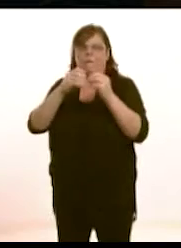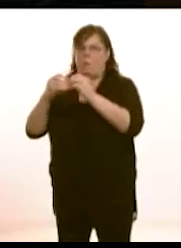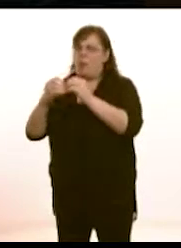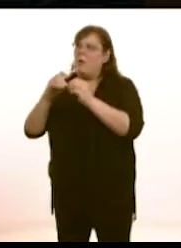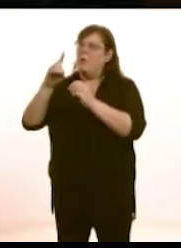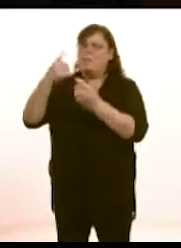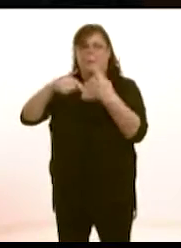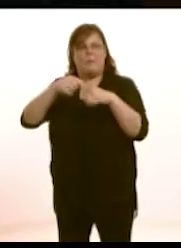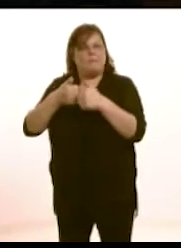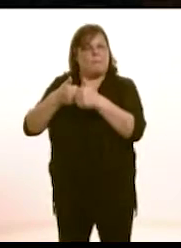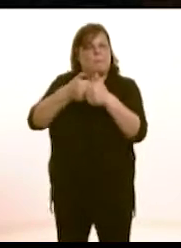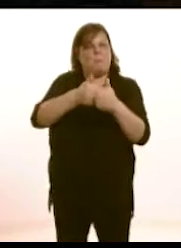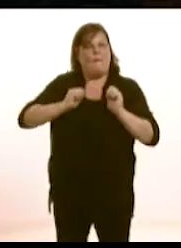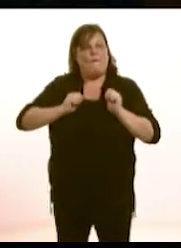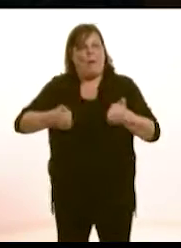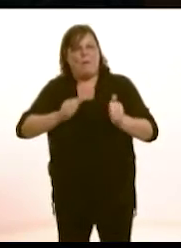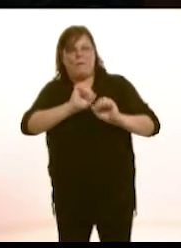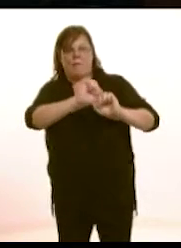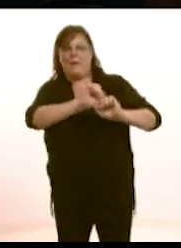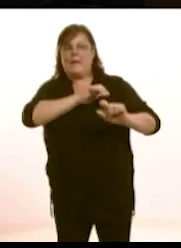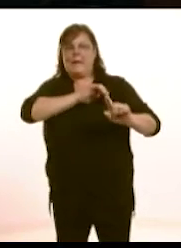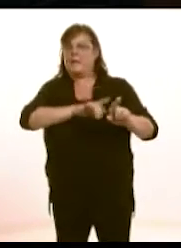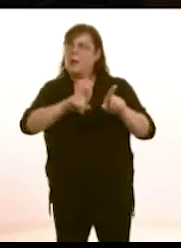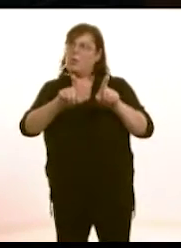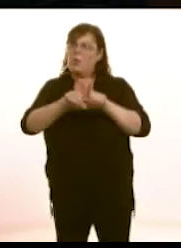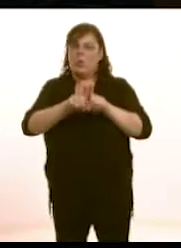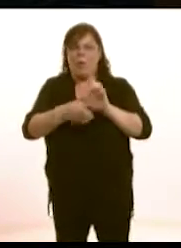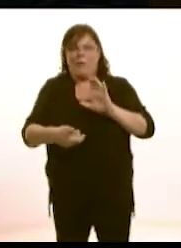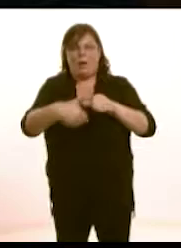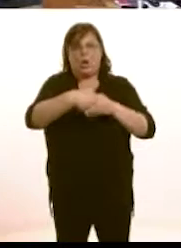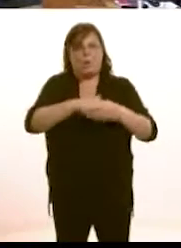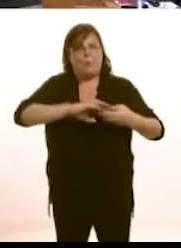of need, and perhaps even factors in a greater degree of production, which farmers themselves have been calling for?